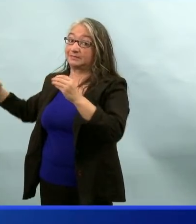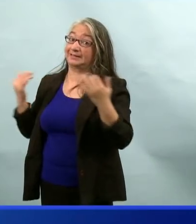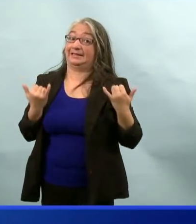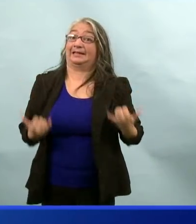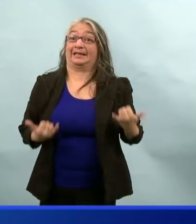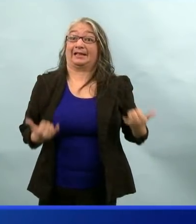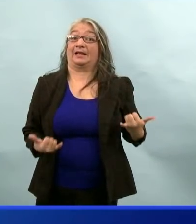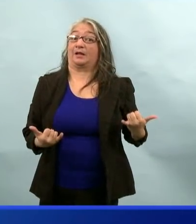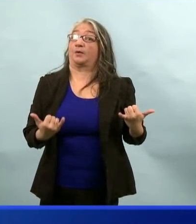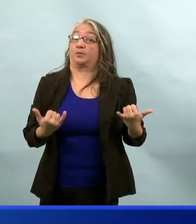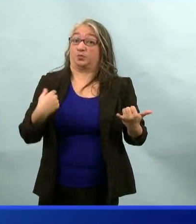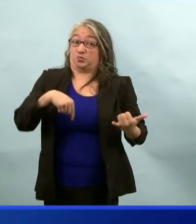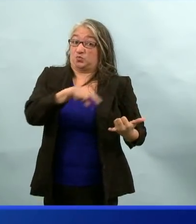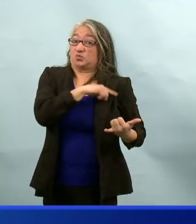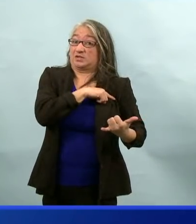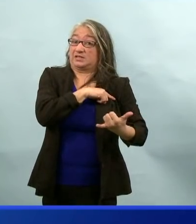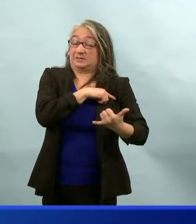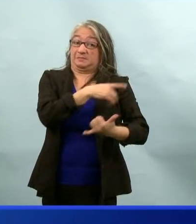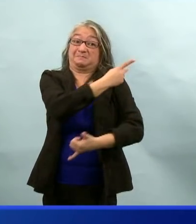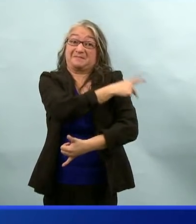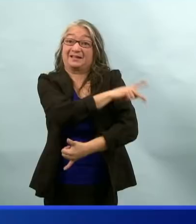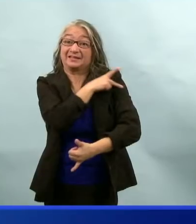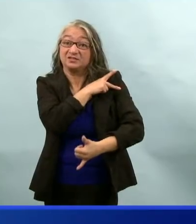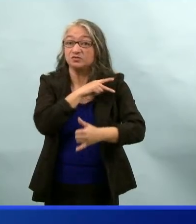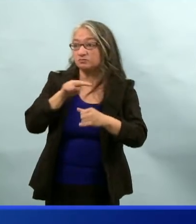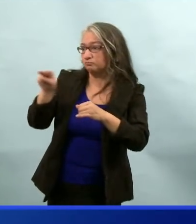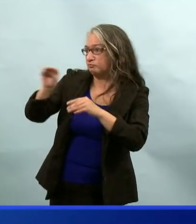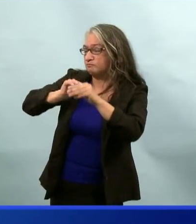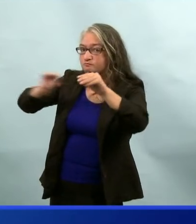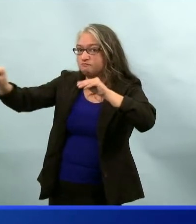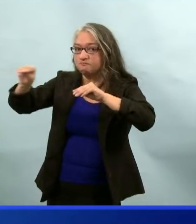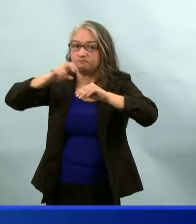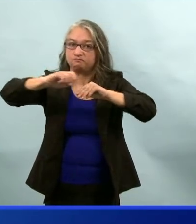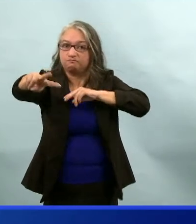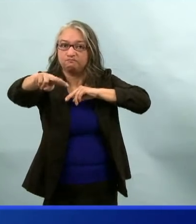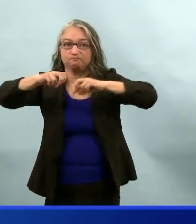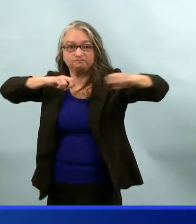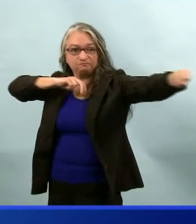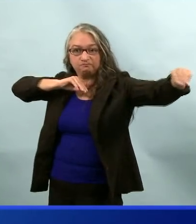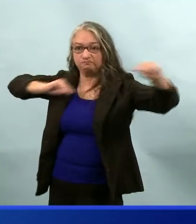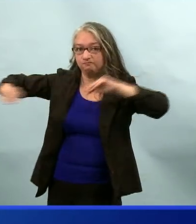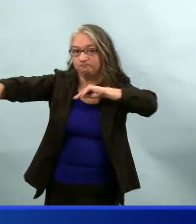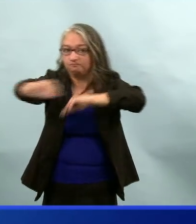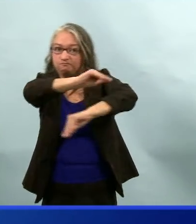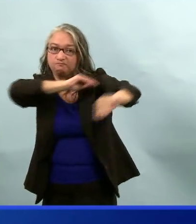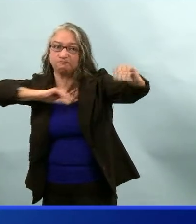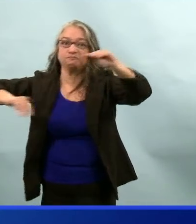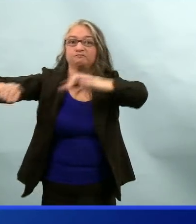around to try and open up some room and we may make some difficult decisions of reducing more